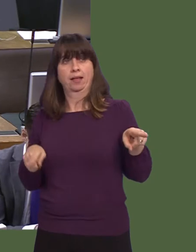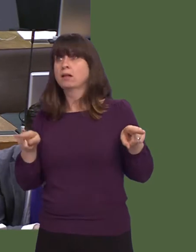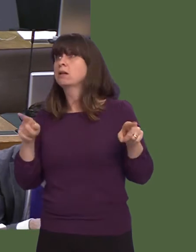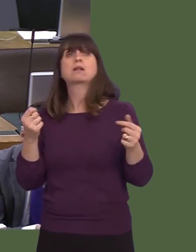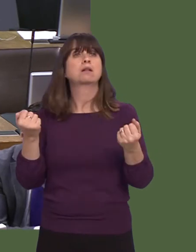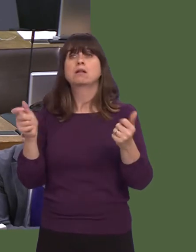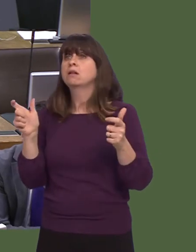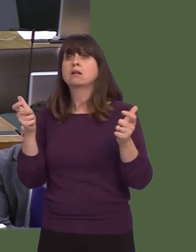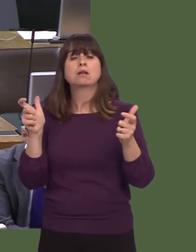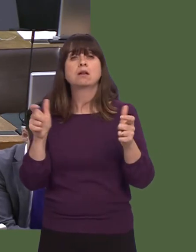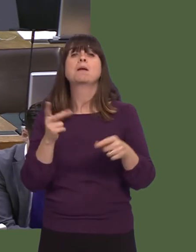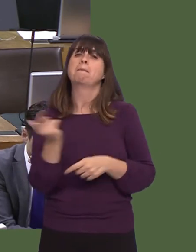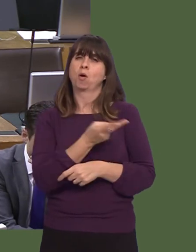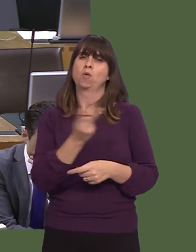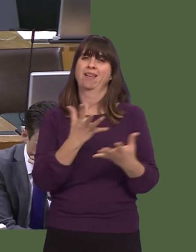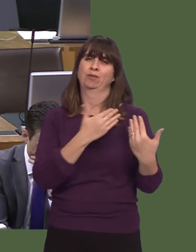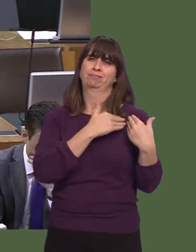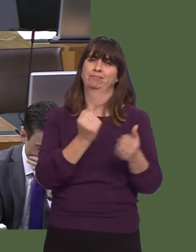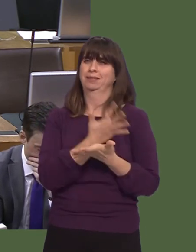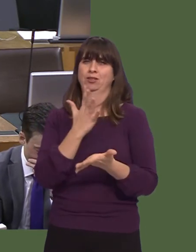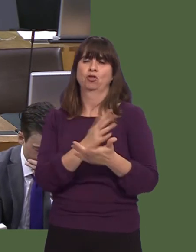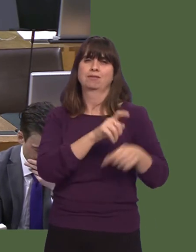well that cyclists take steps to ensure that they can be seen.